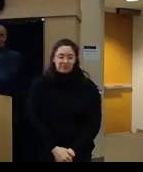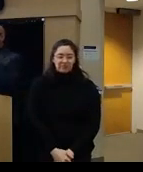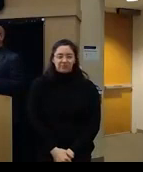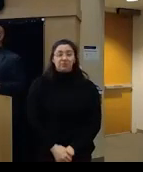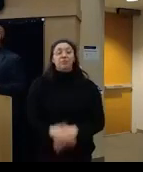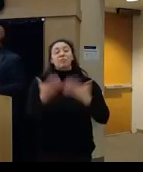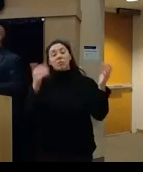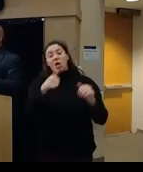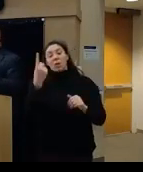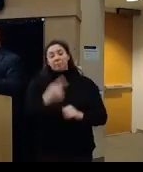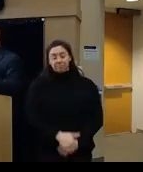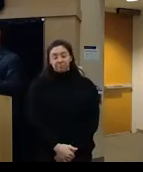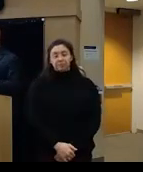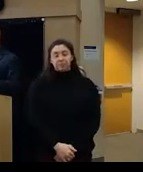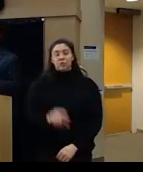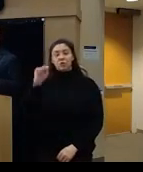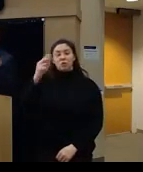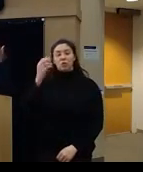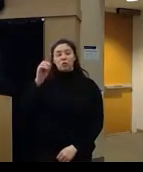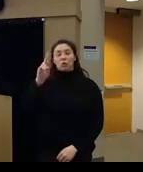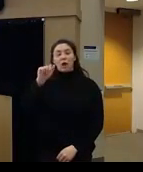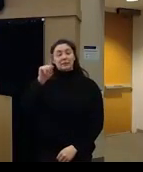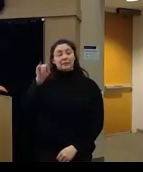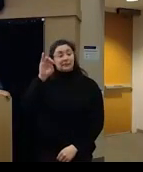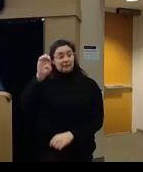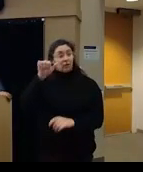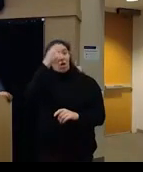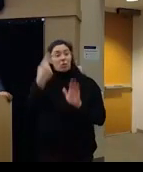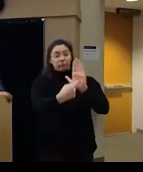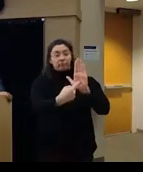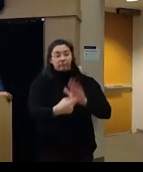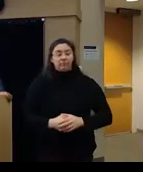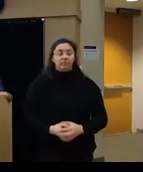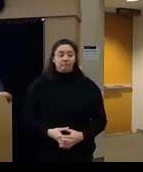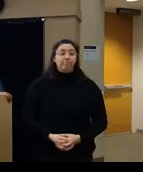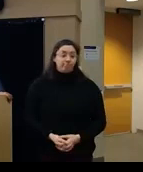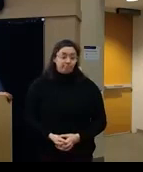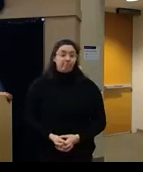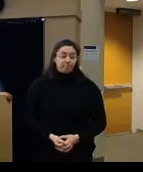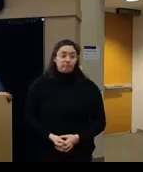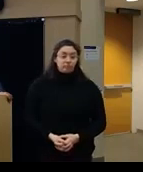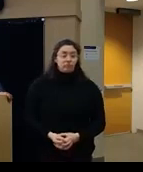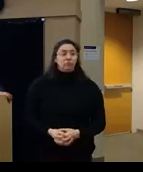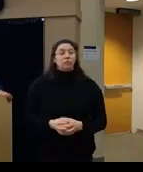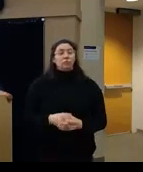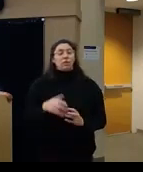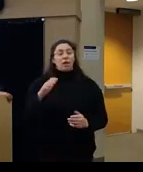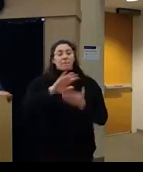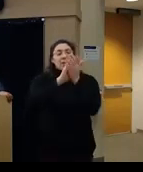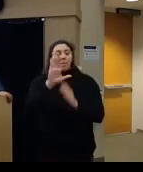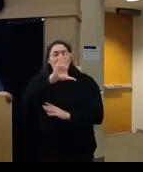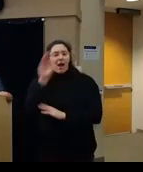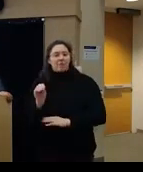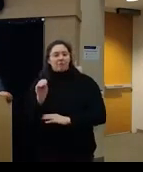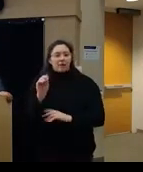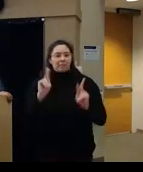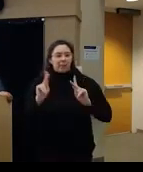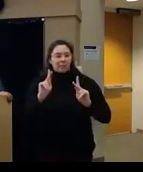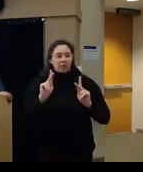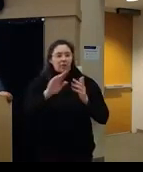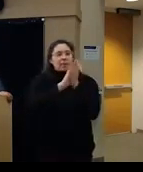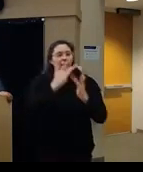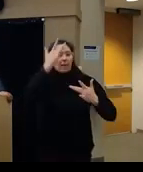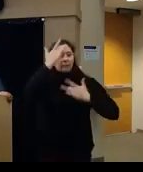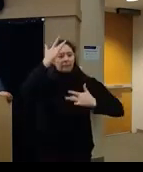another one thorine if how was enough thorine right we've Africanized mental illness now so